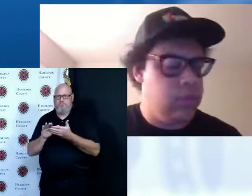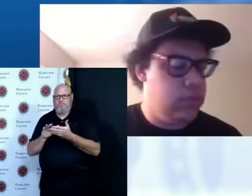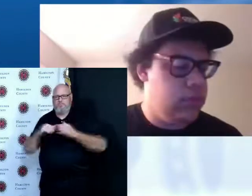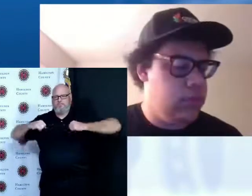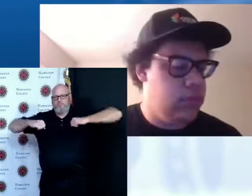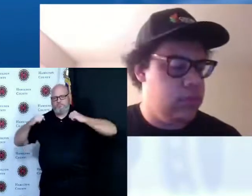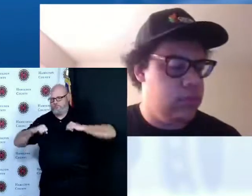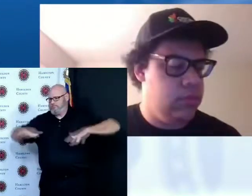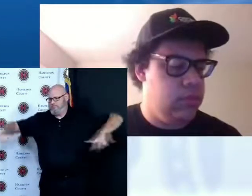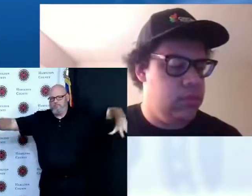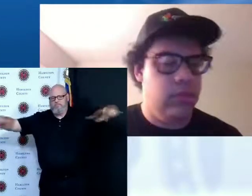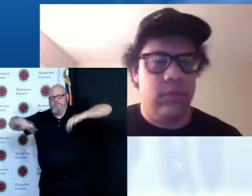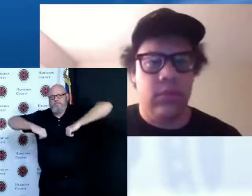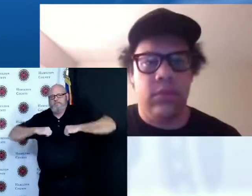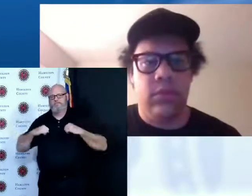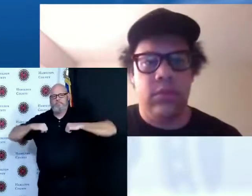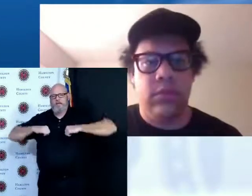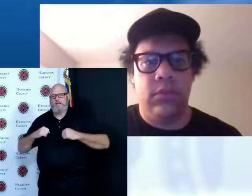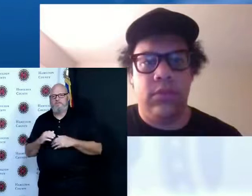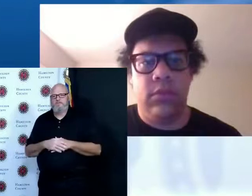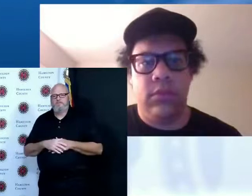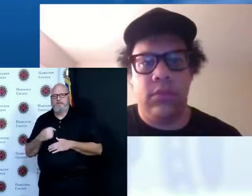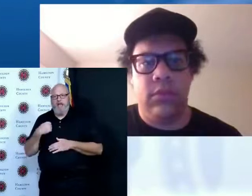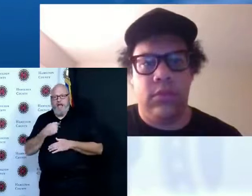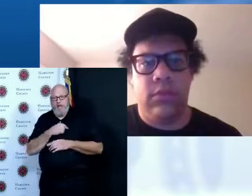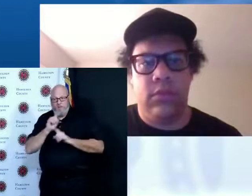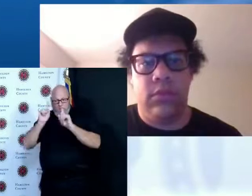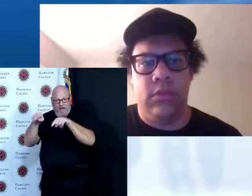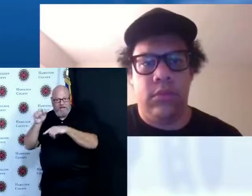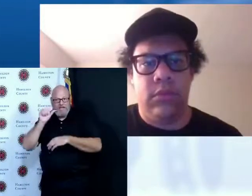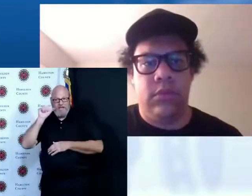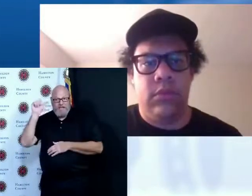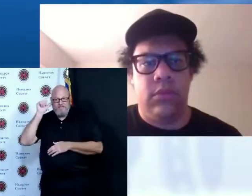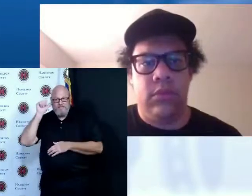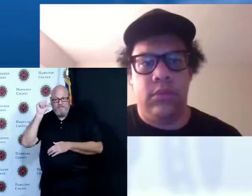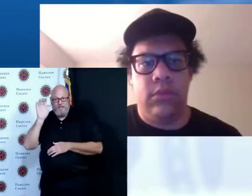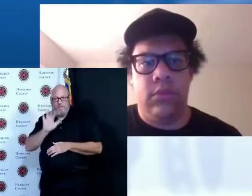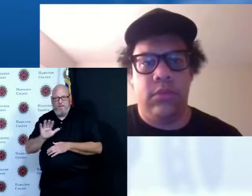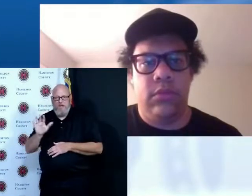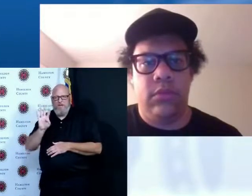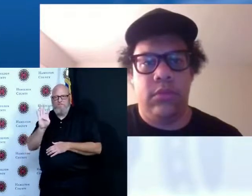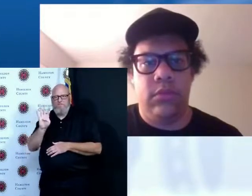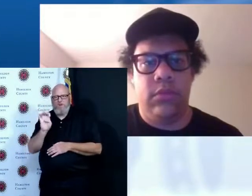were vaccinating 475 people and when I was there it never once felt crowded it was very smooth